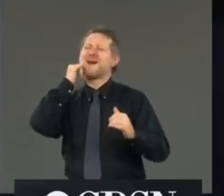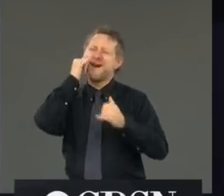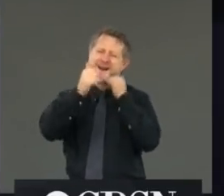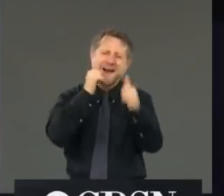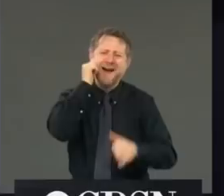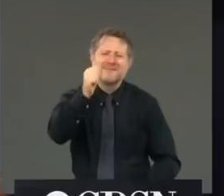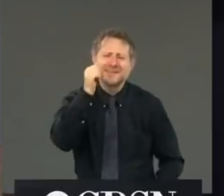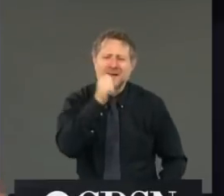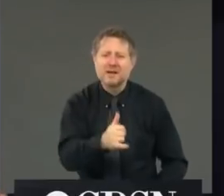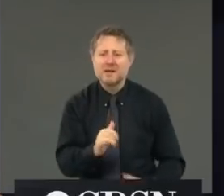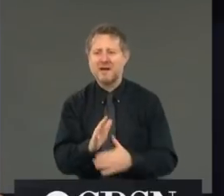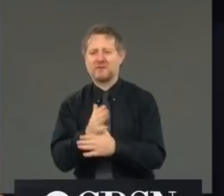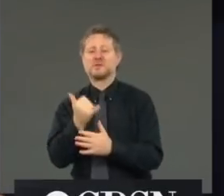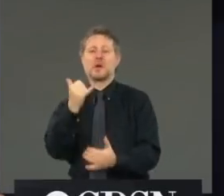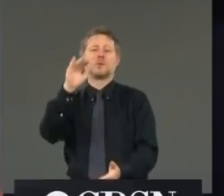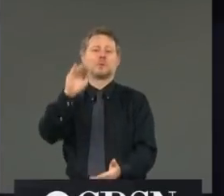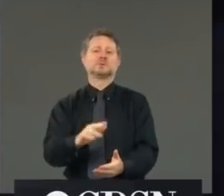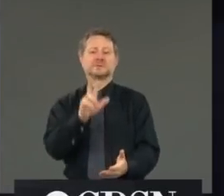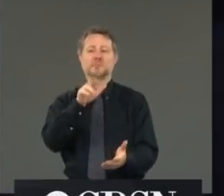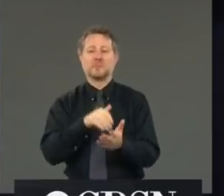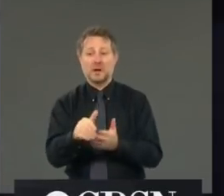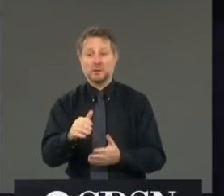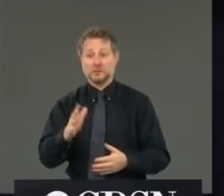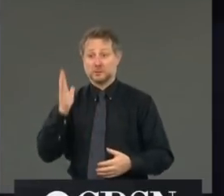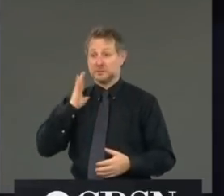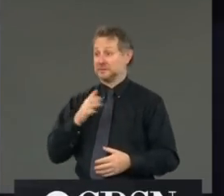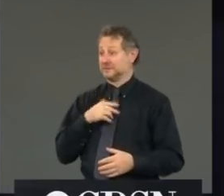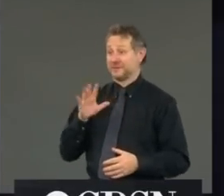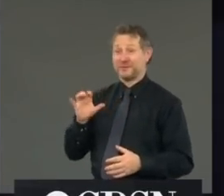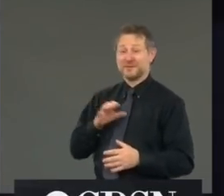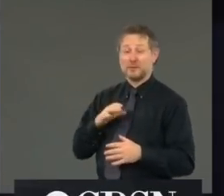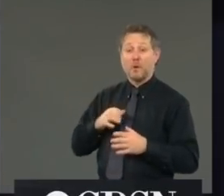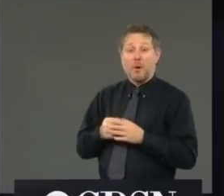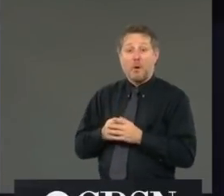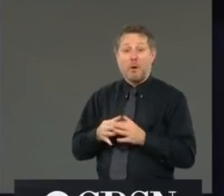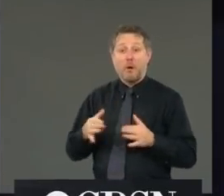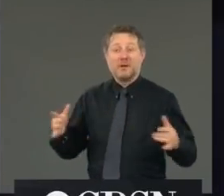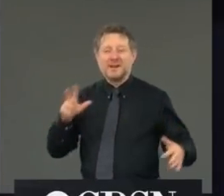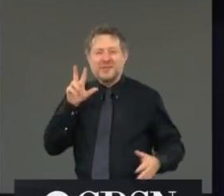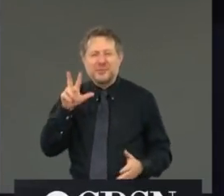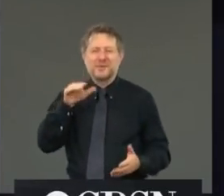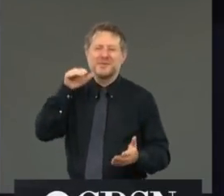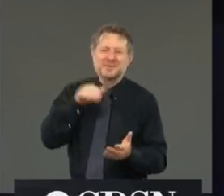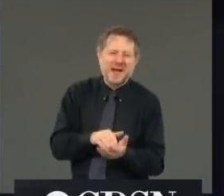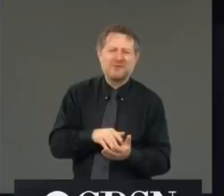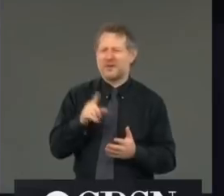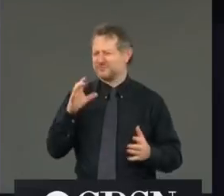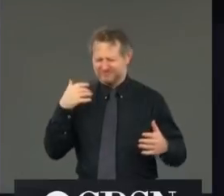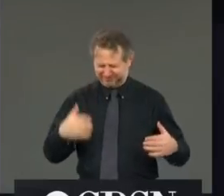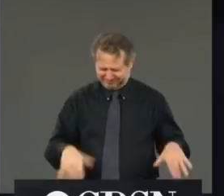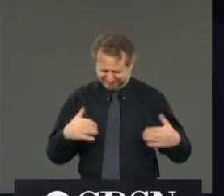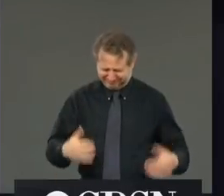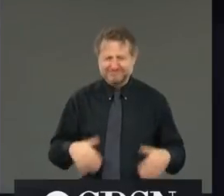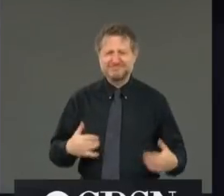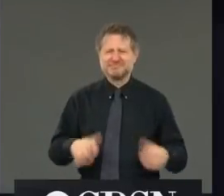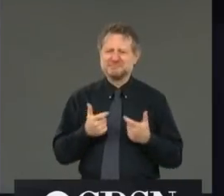ON A MAXIMUM PER DAY AT THE DEPARTMENT OF LABOR DEALING WITH UNEMPLOYMENT CALLS TO A HIGH OF 8 MILLION CALLS A DAY, NOW AVERAGING ABOUT 3 MILLION